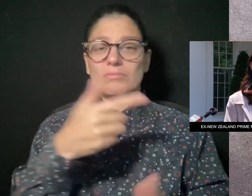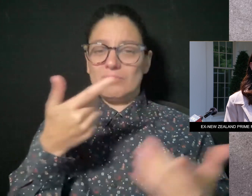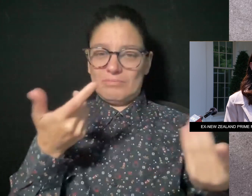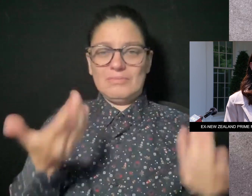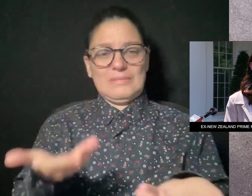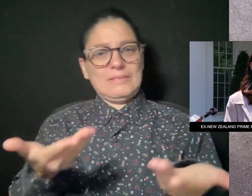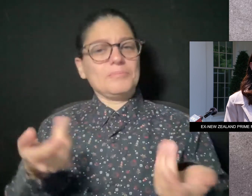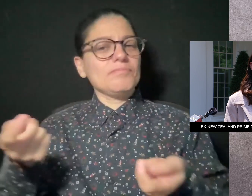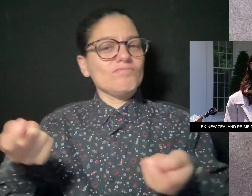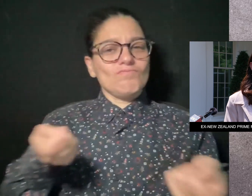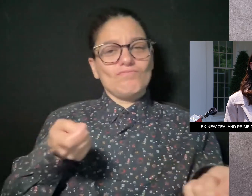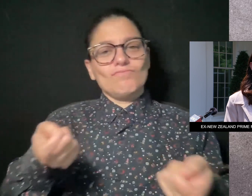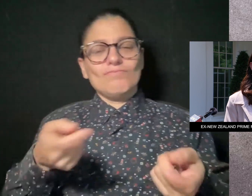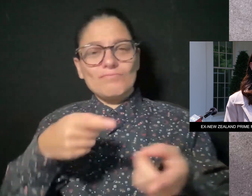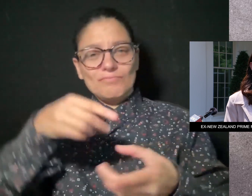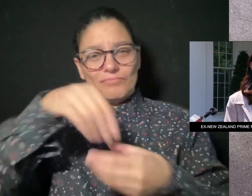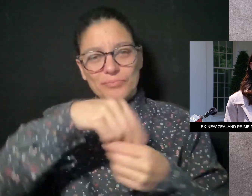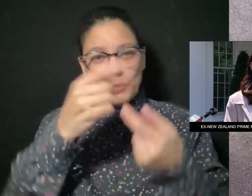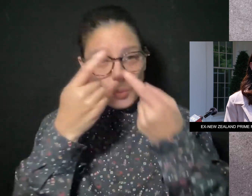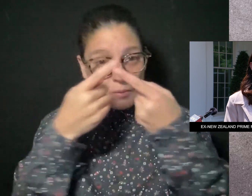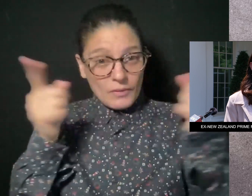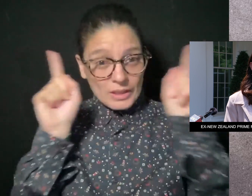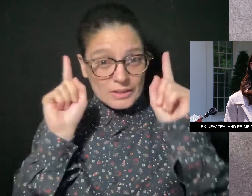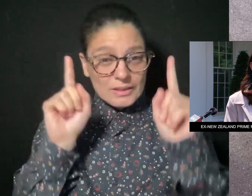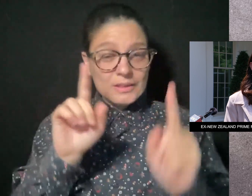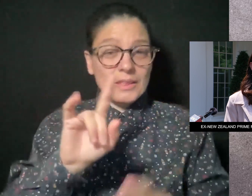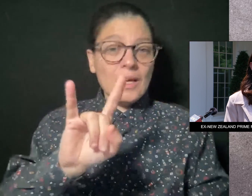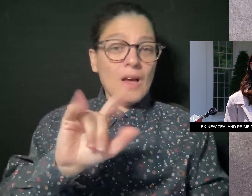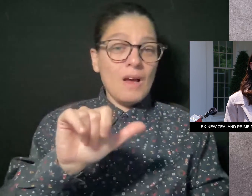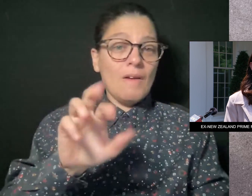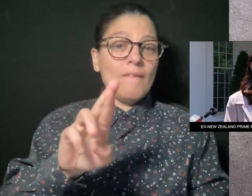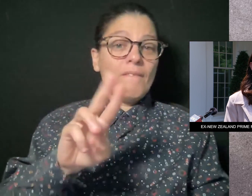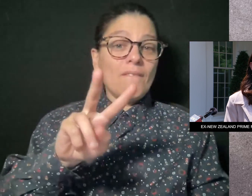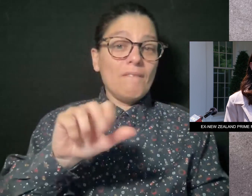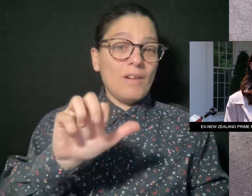New Zealand Prime Minister Jacinda Ardern is headed to Harvard University in the United